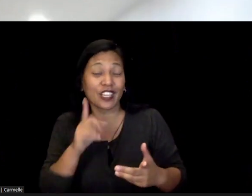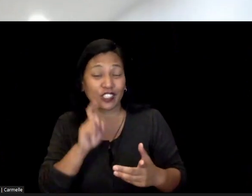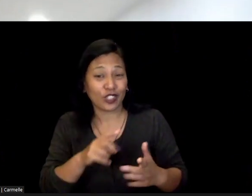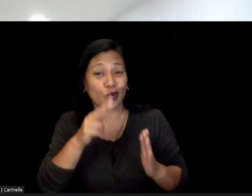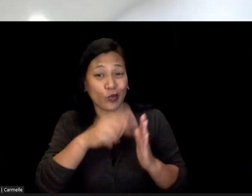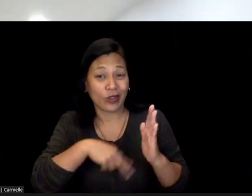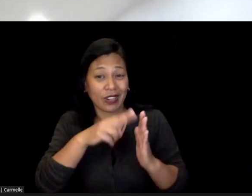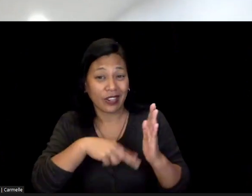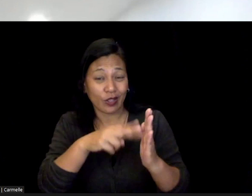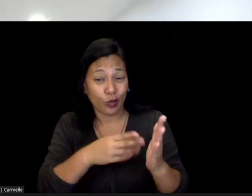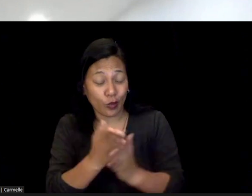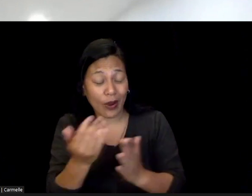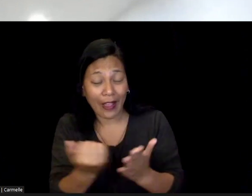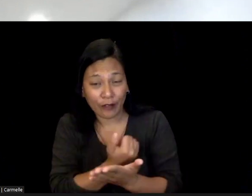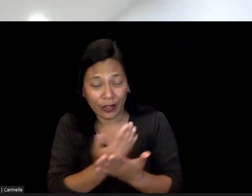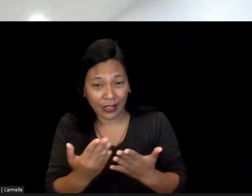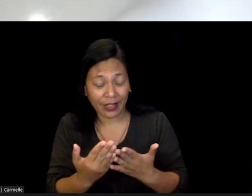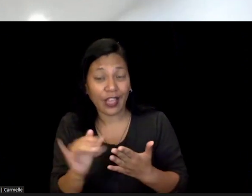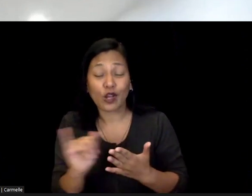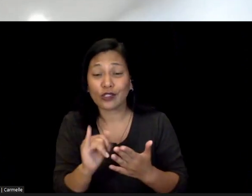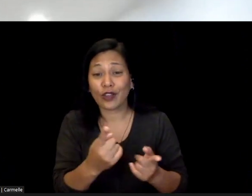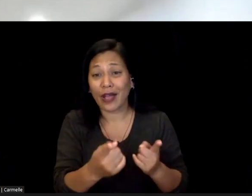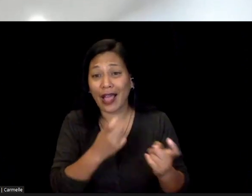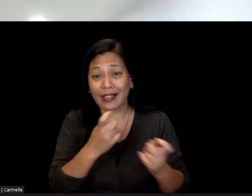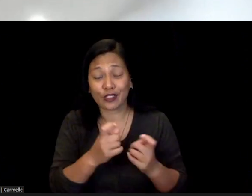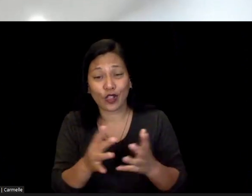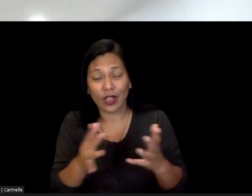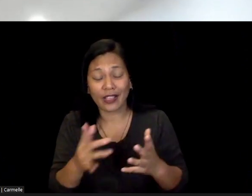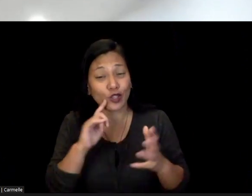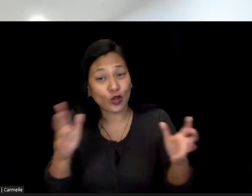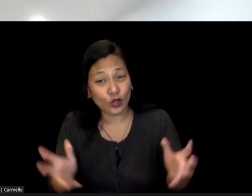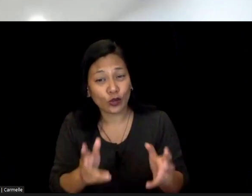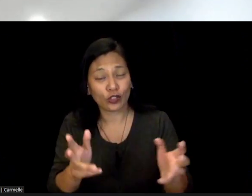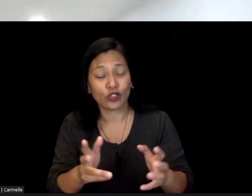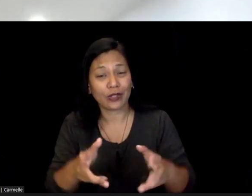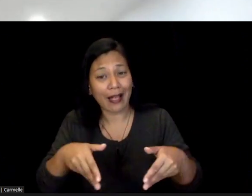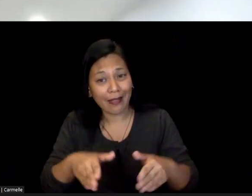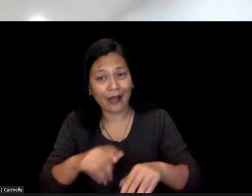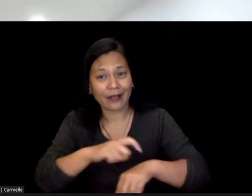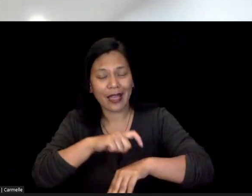And it's a lot and ask a lot of questions, but give yourself enough time to ask those questions.